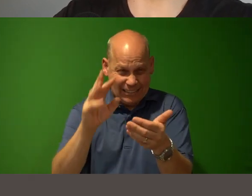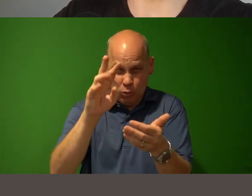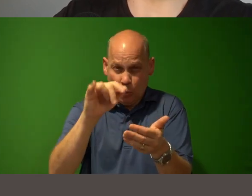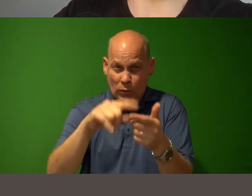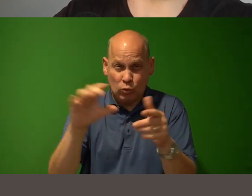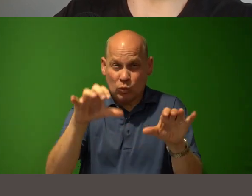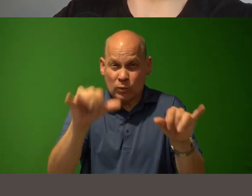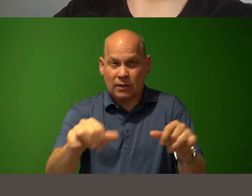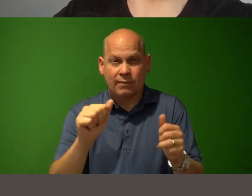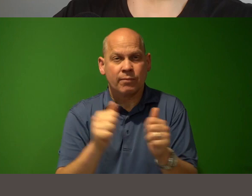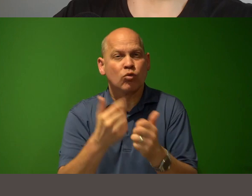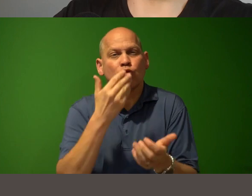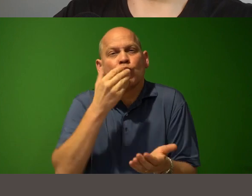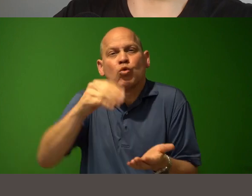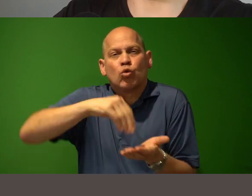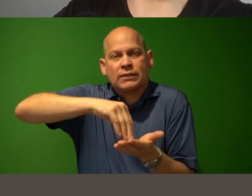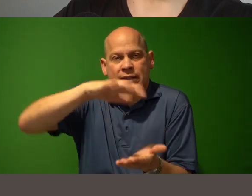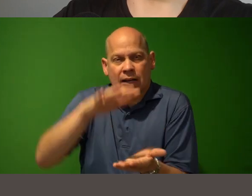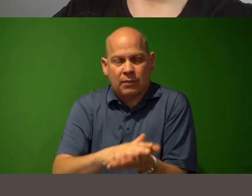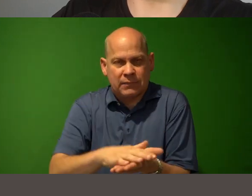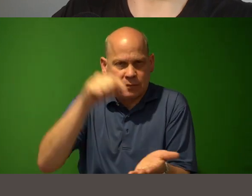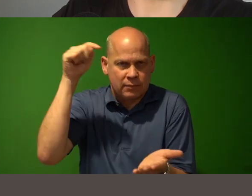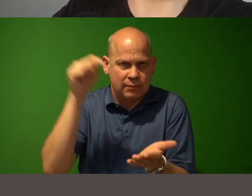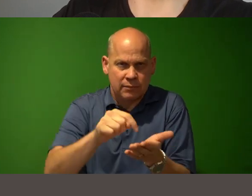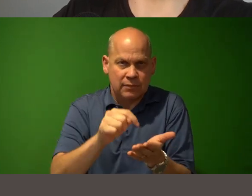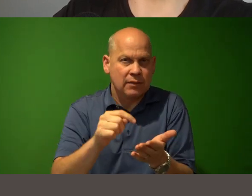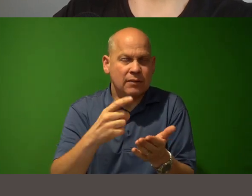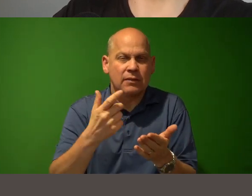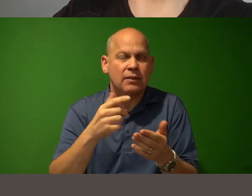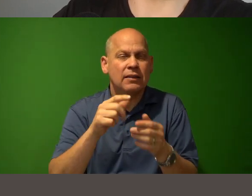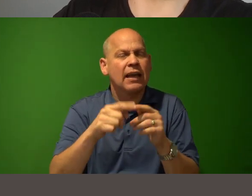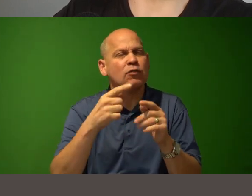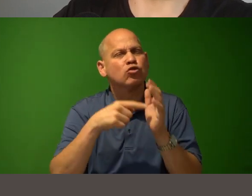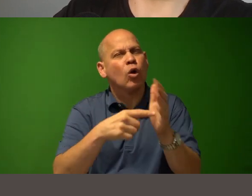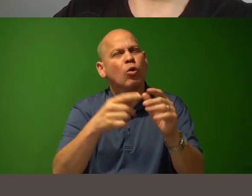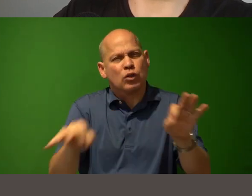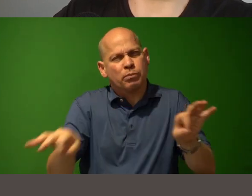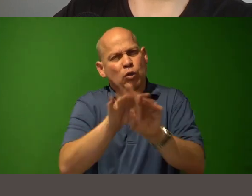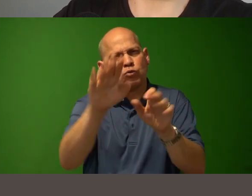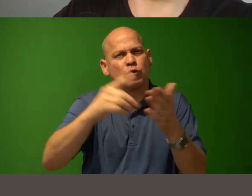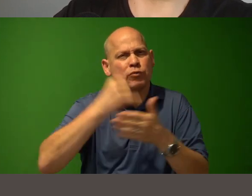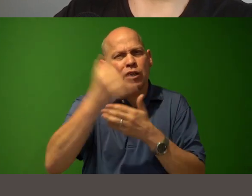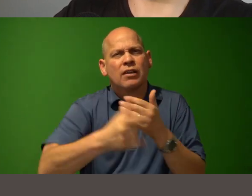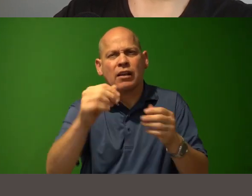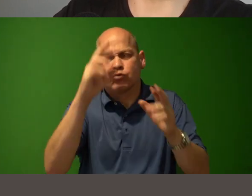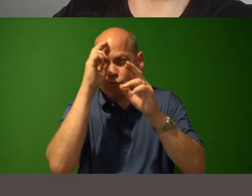do it is with good documentation that conveys the importance of your project and respect your team,